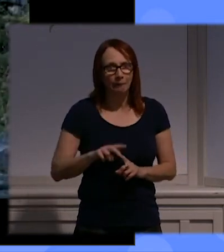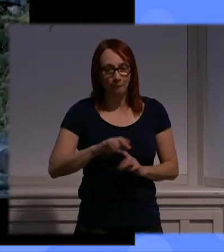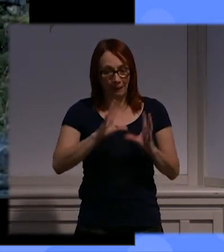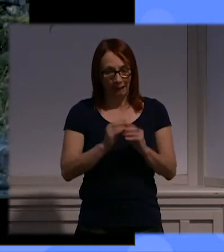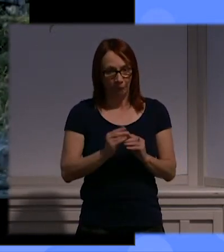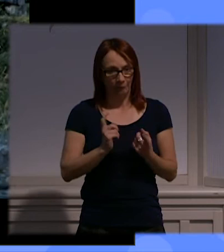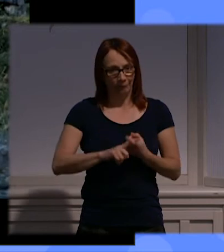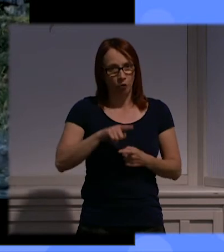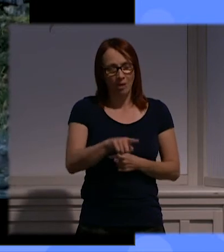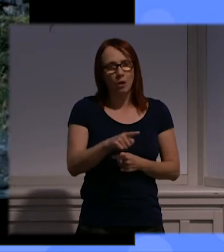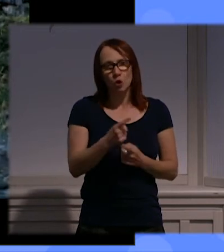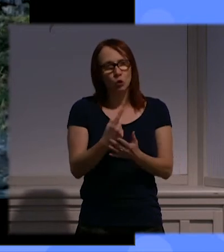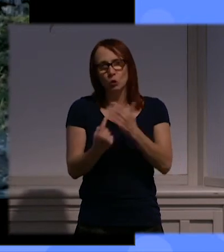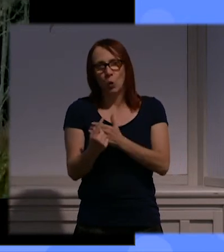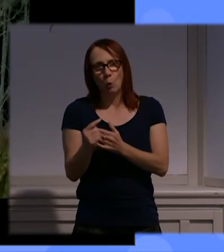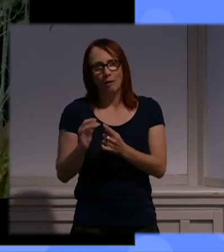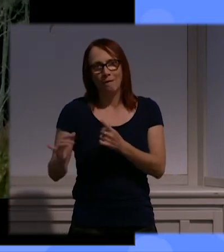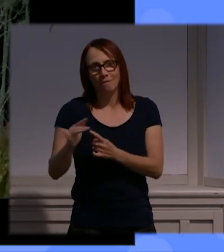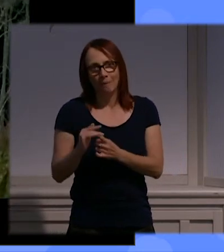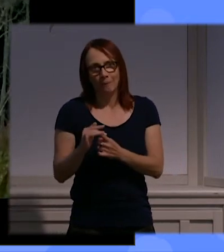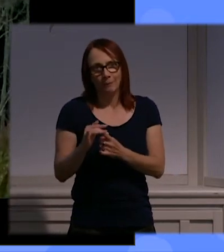just the environmental impacts it's a socio-economic impact